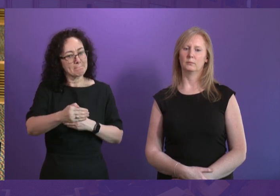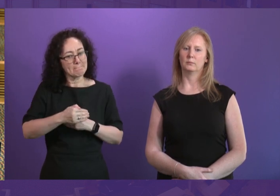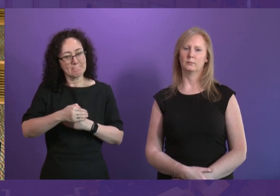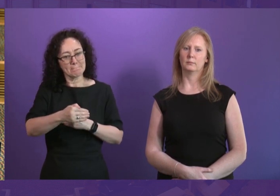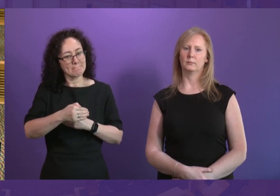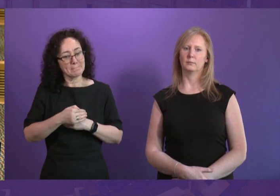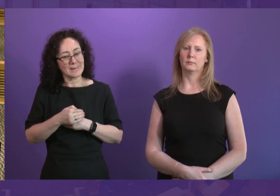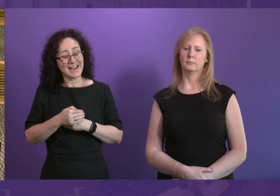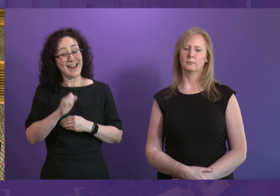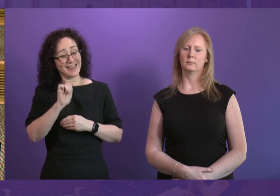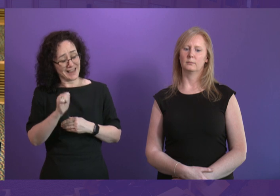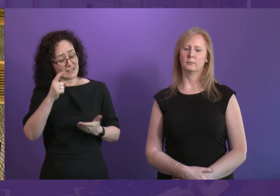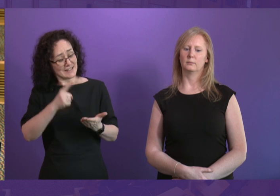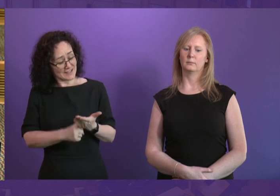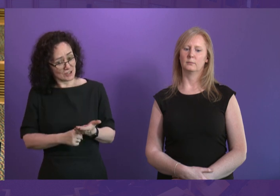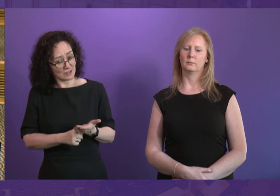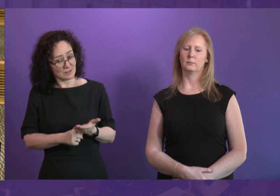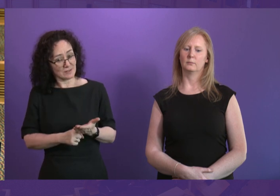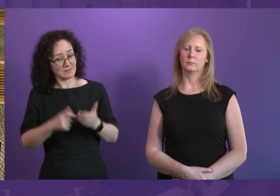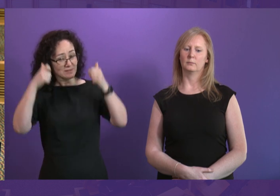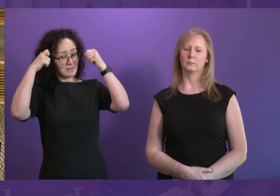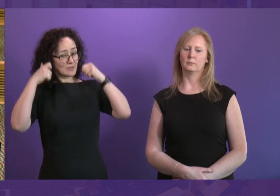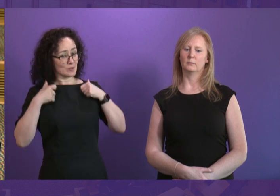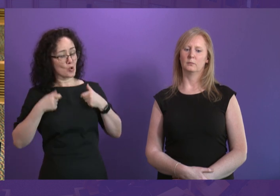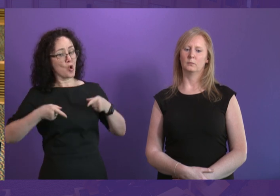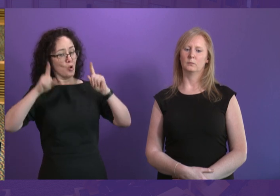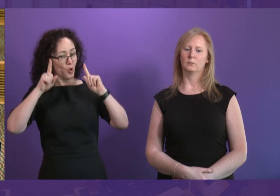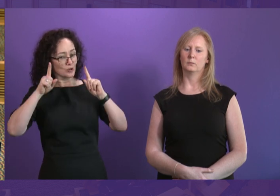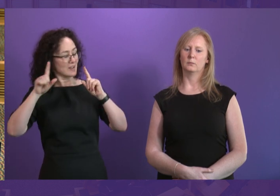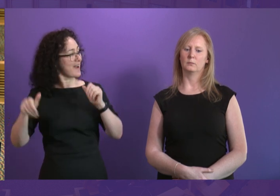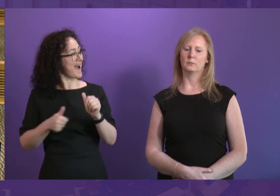for the Lord Advocate. In this capacity, the Lord Advocate operates independently of Government,